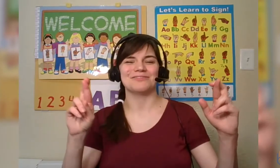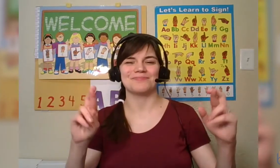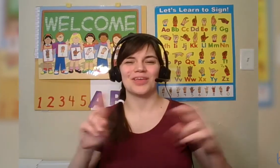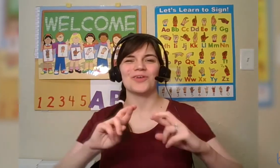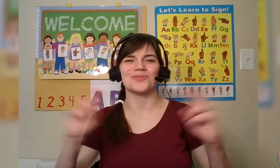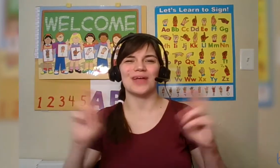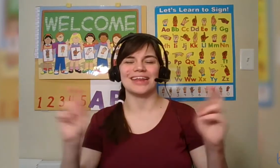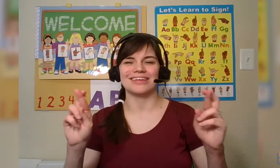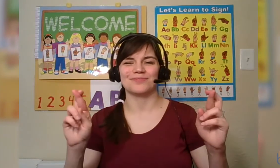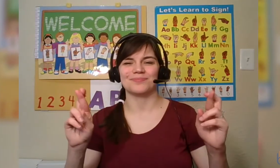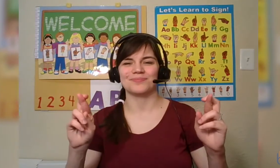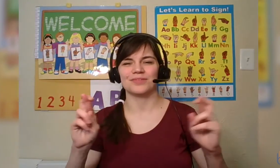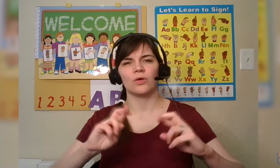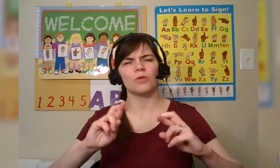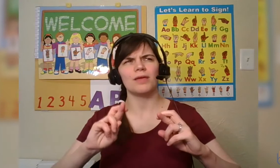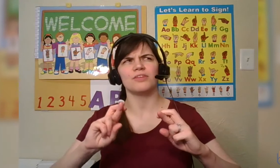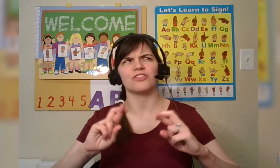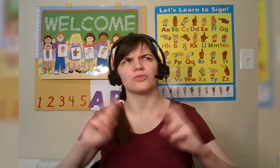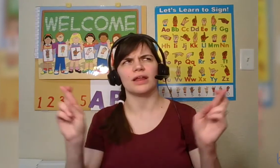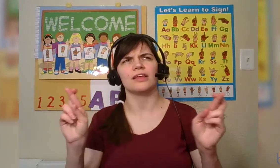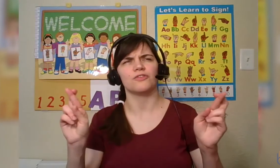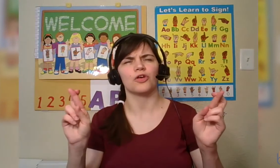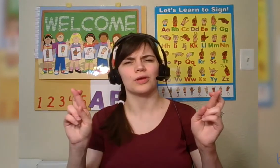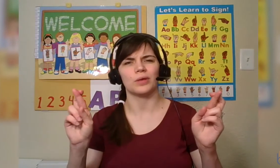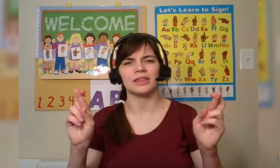Ready or maybe just ready if you're going quickly.